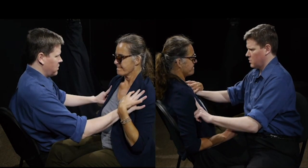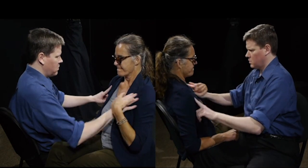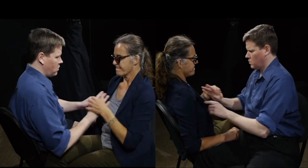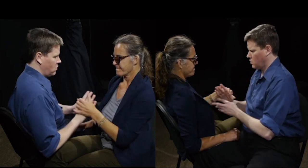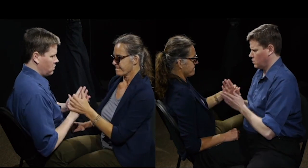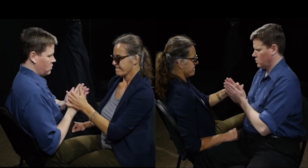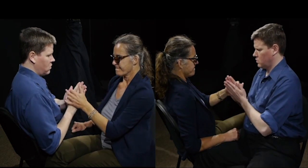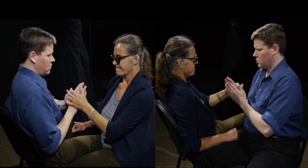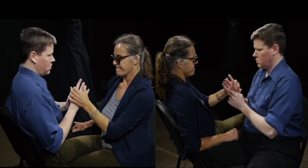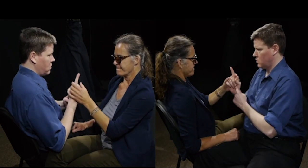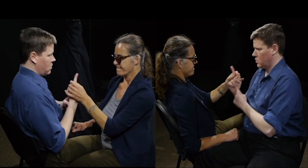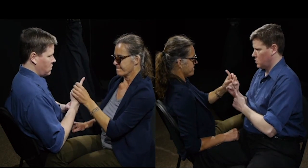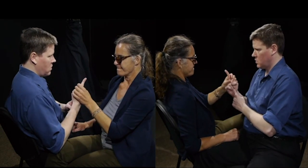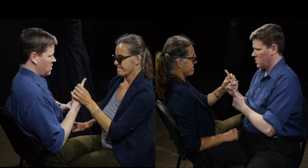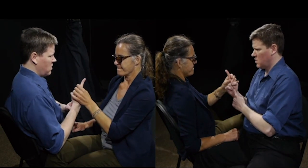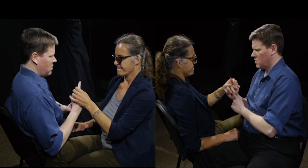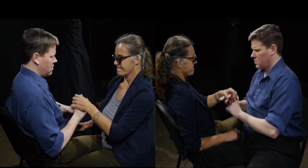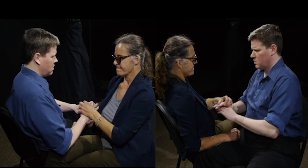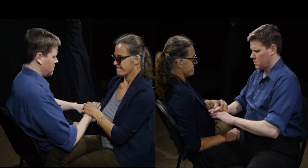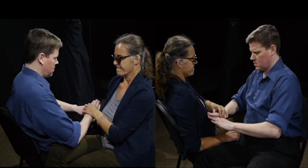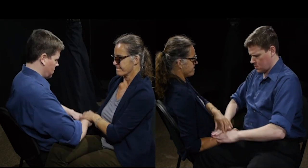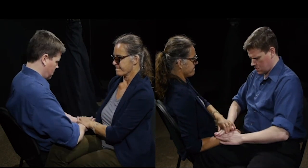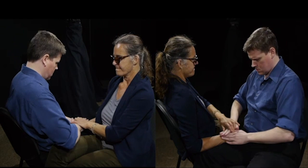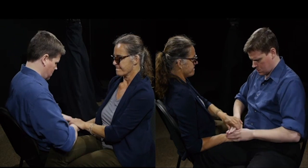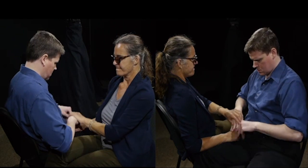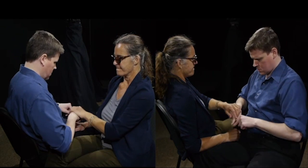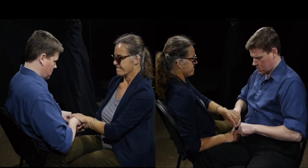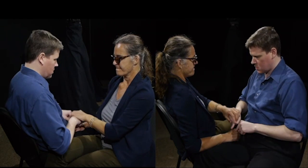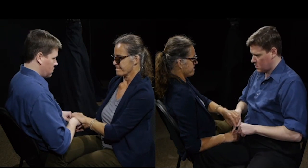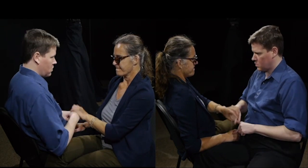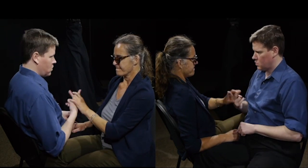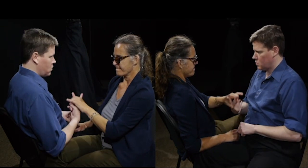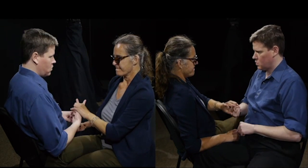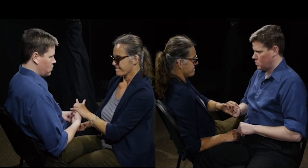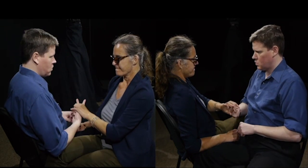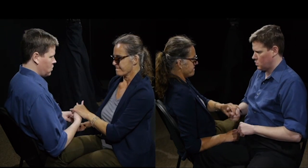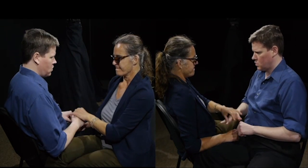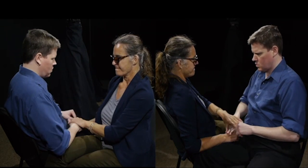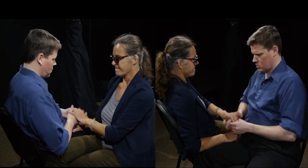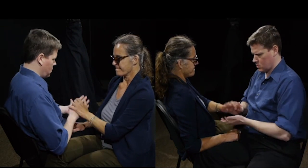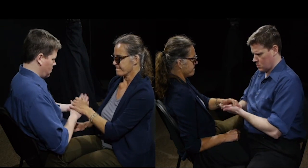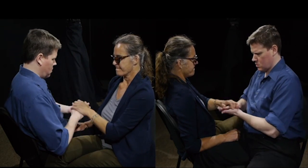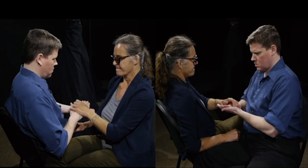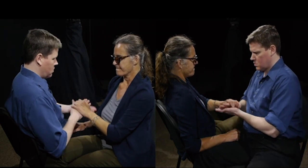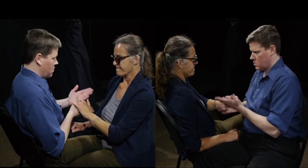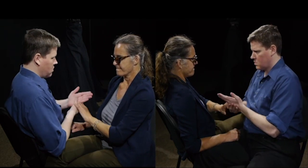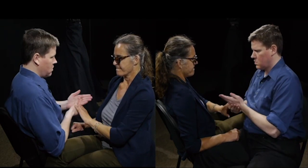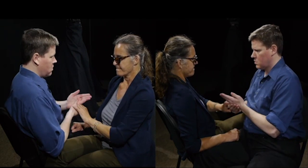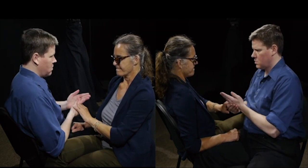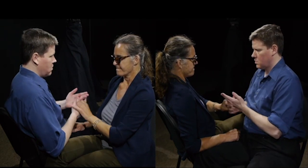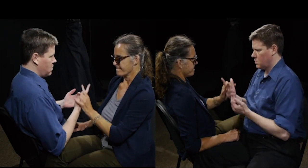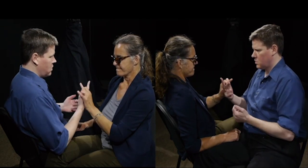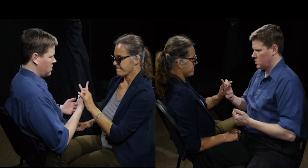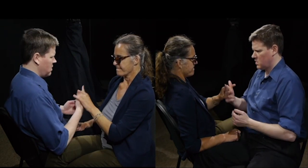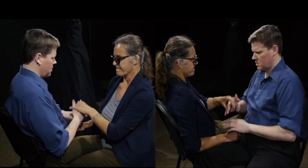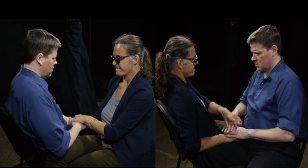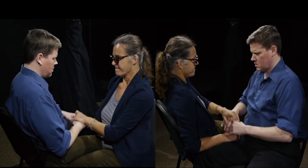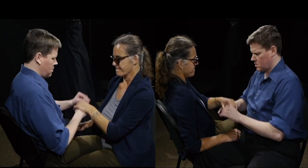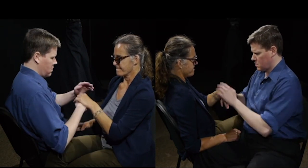signer 2's dominant hand is H2, signer 1's non-dominant hand is H3, and signer 2's other hand is H4